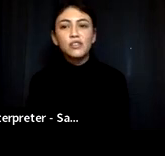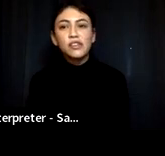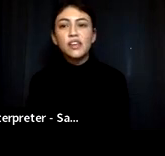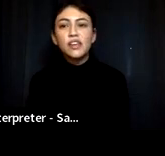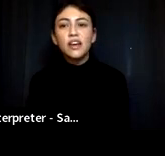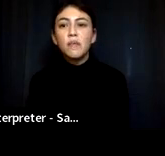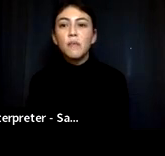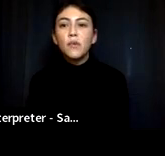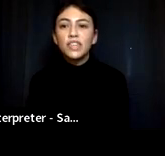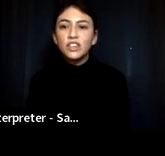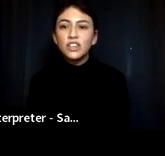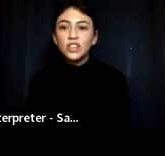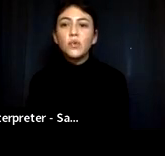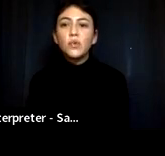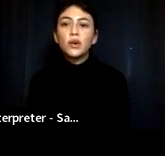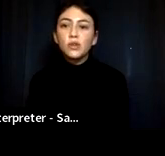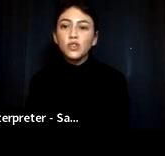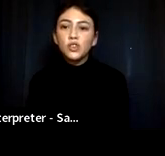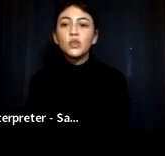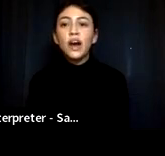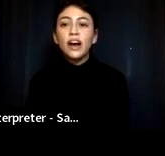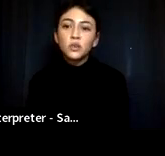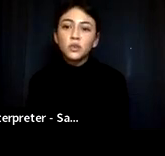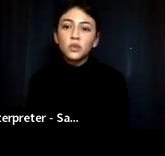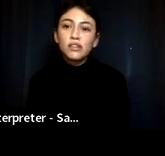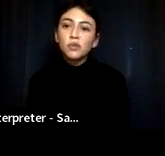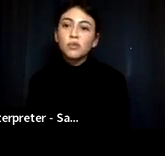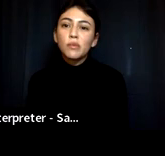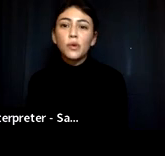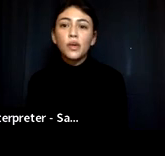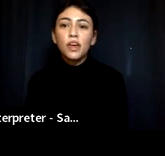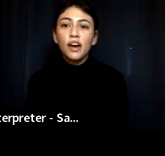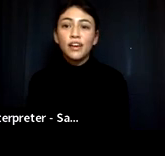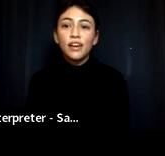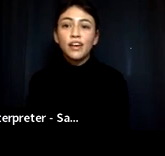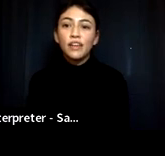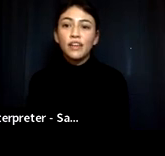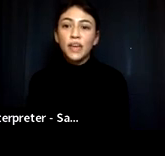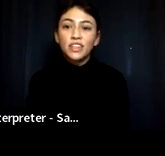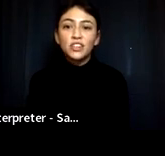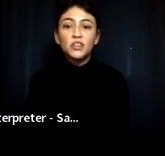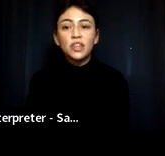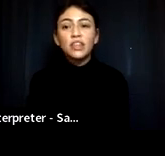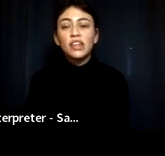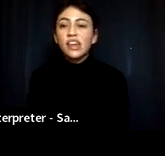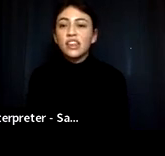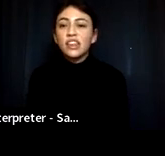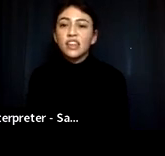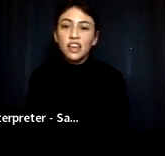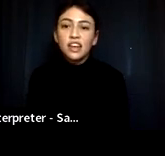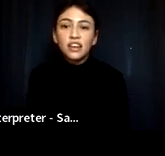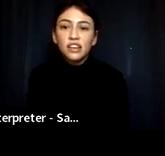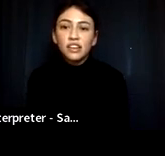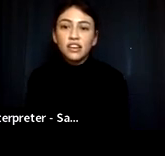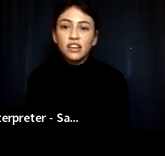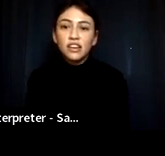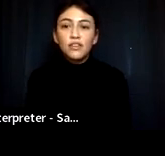And so just turning more attention, more exposure to actual, disabled people, and paying attention to what they say, that they need.